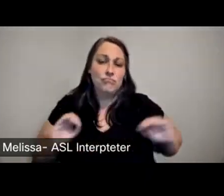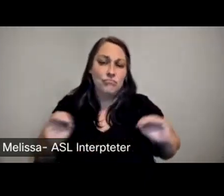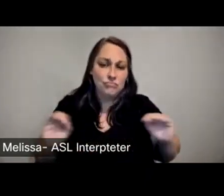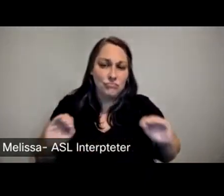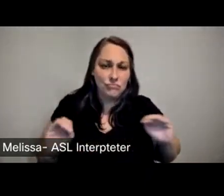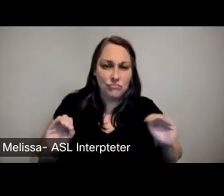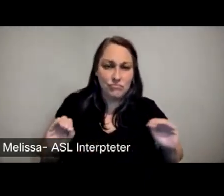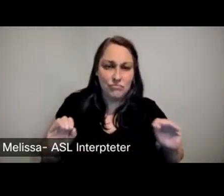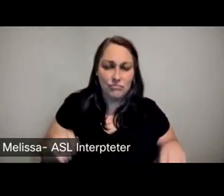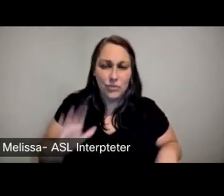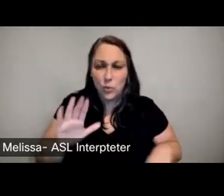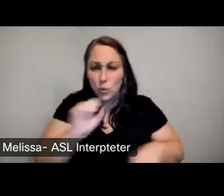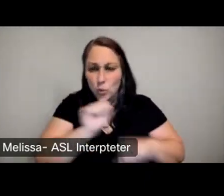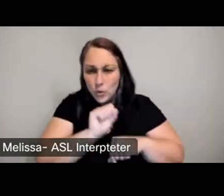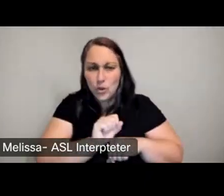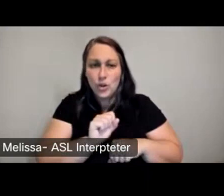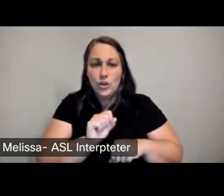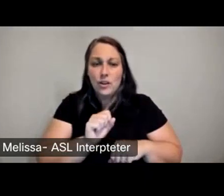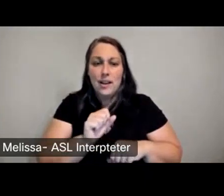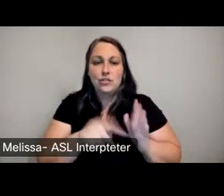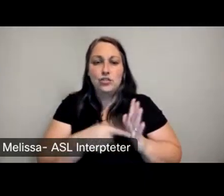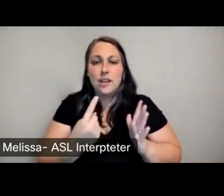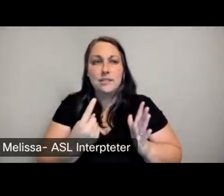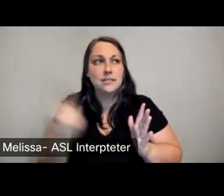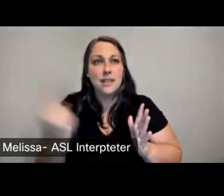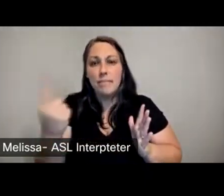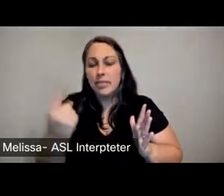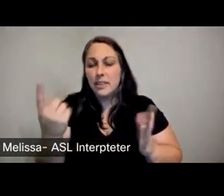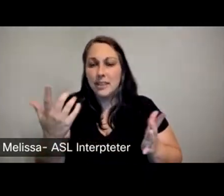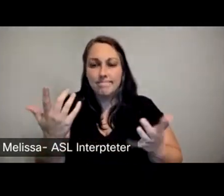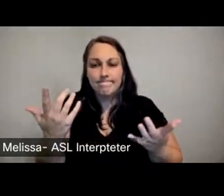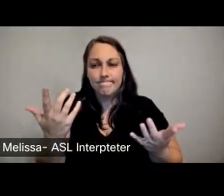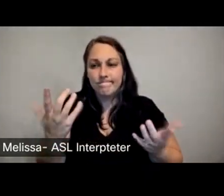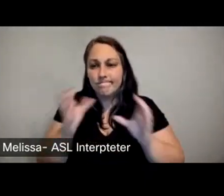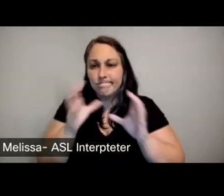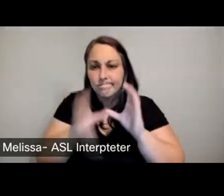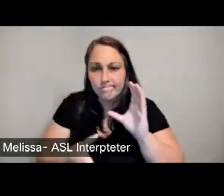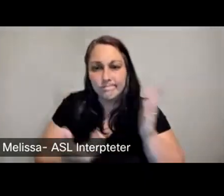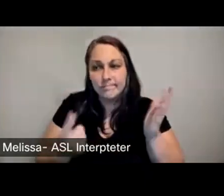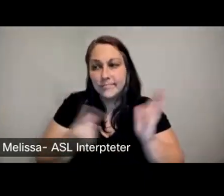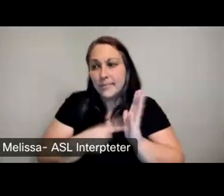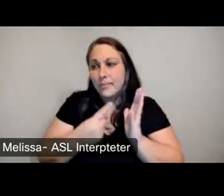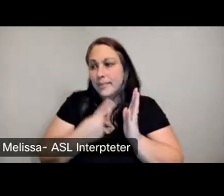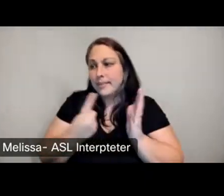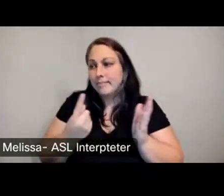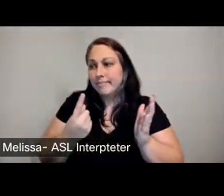doesn't work it's just there seems to be a miscommunication where where well anyways I